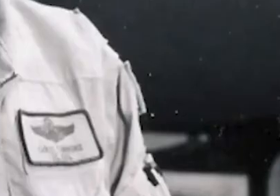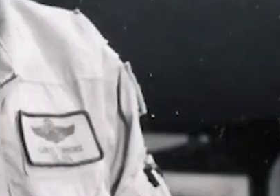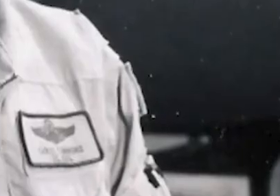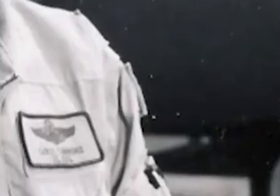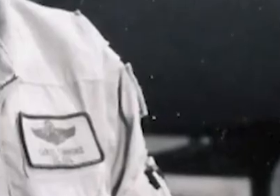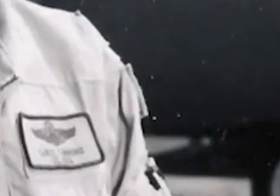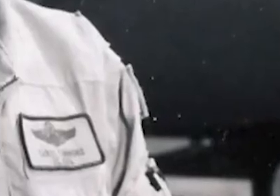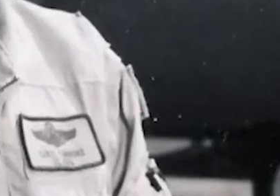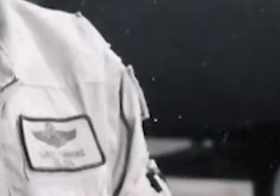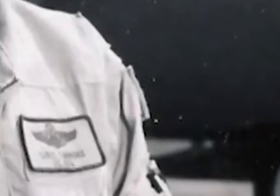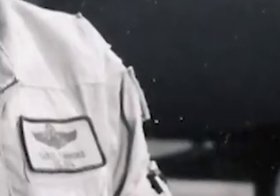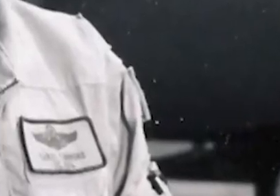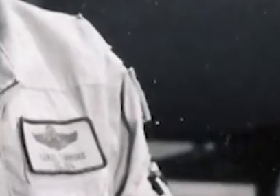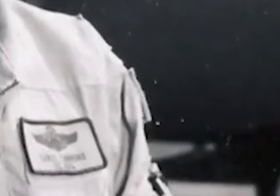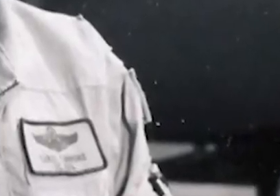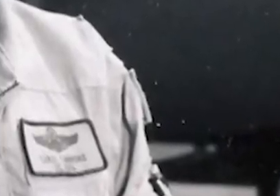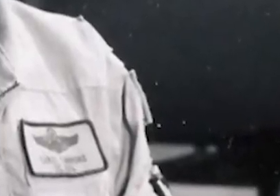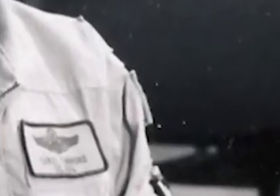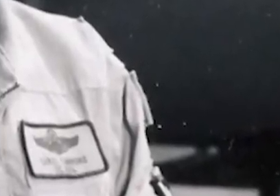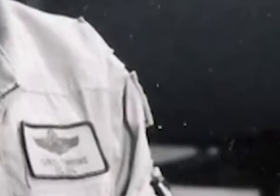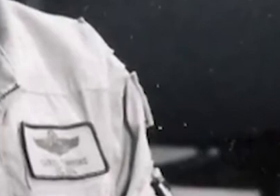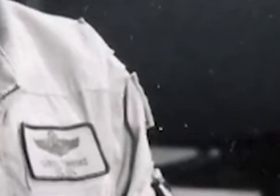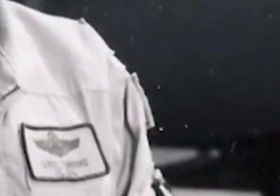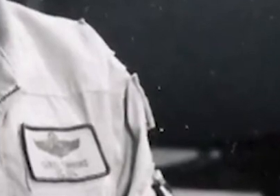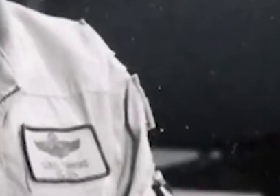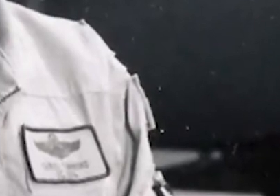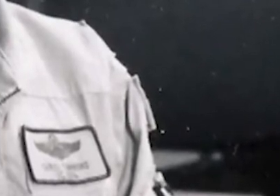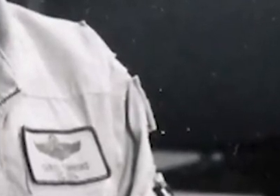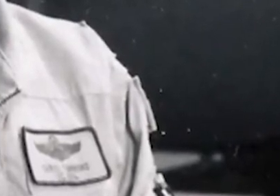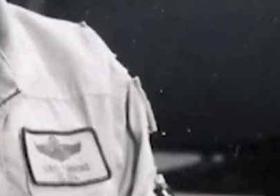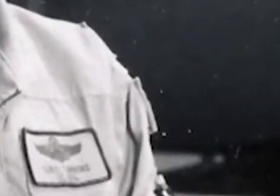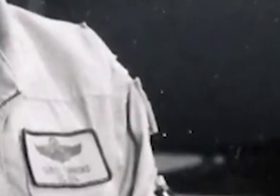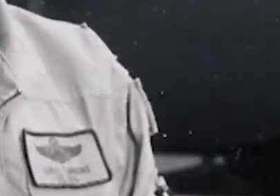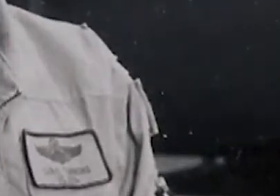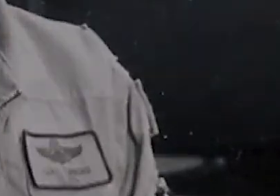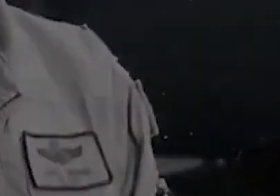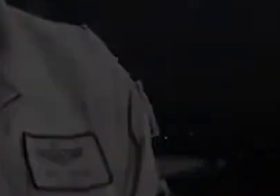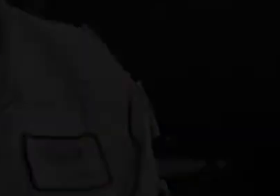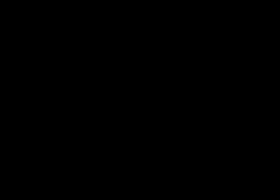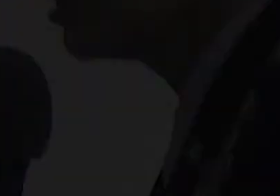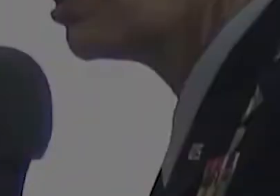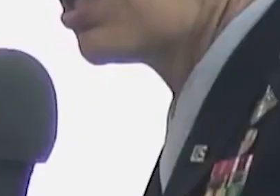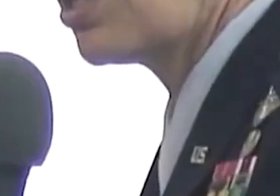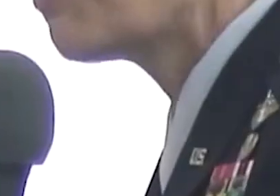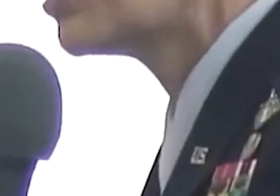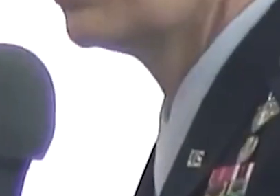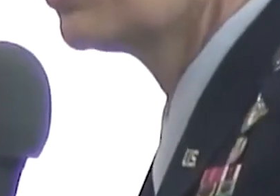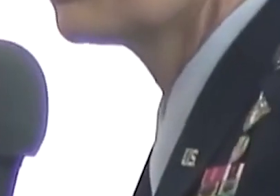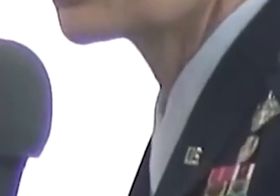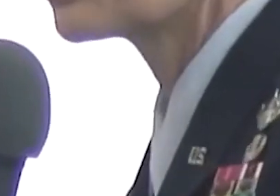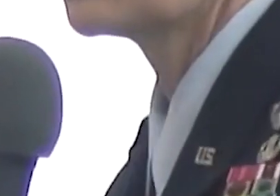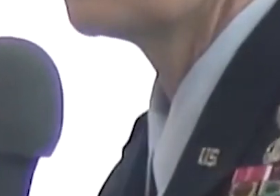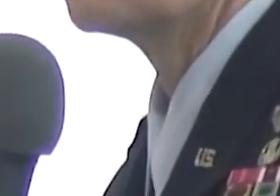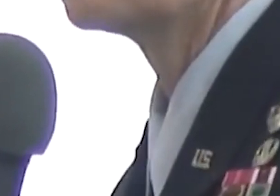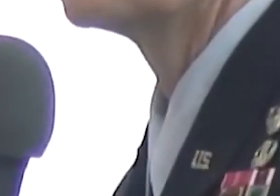the 80s, and really helped shape my career and who I am today. I've done none of this alone. It's a